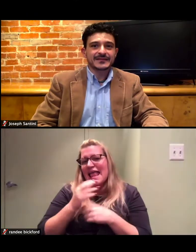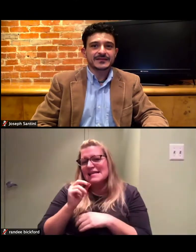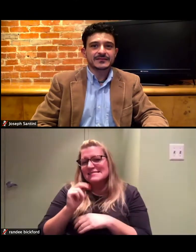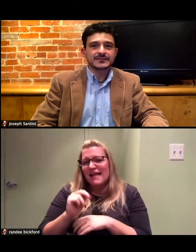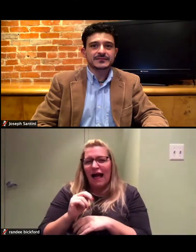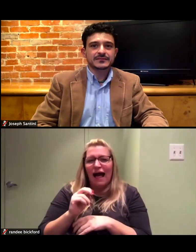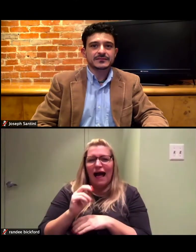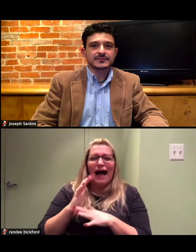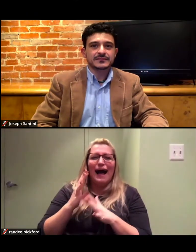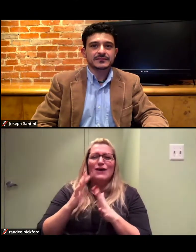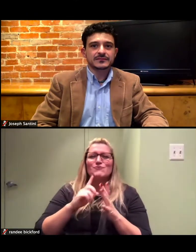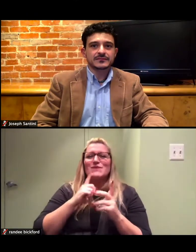Hands-on but real life application, but games